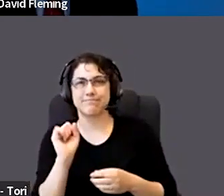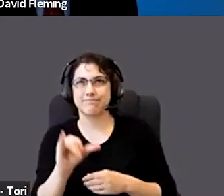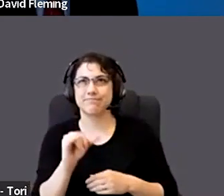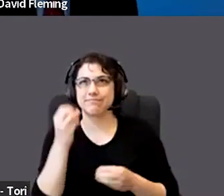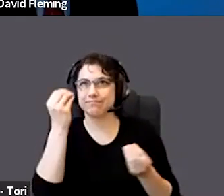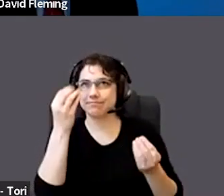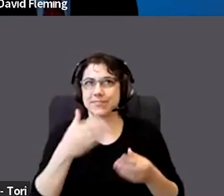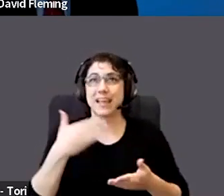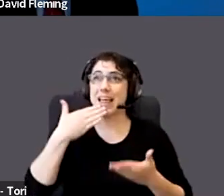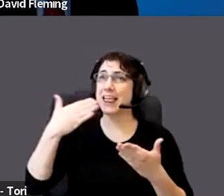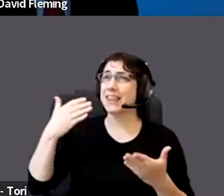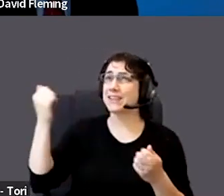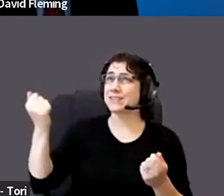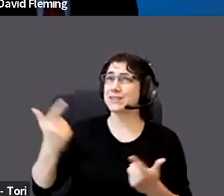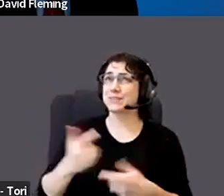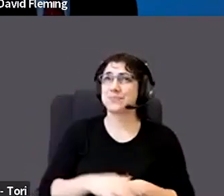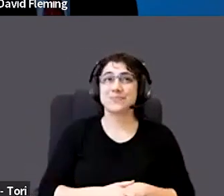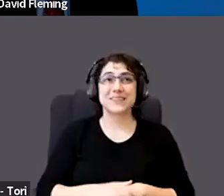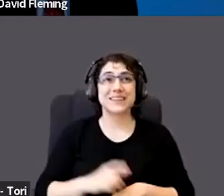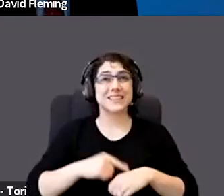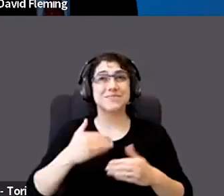It's time to move on to our next topic.